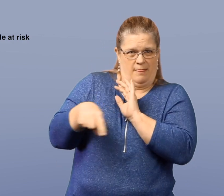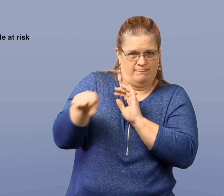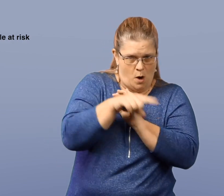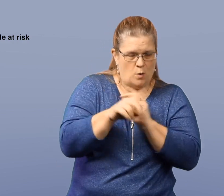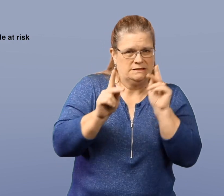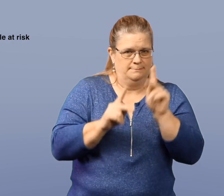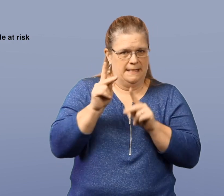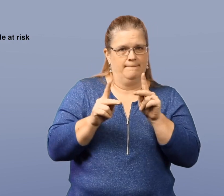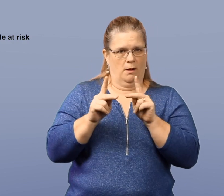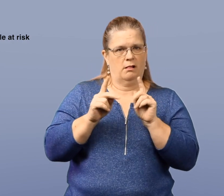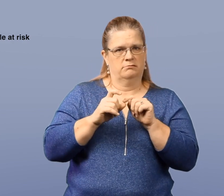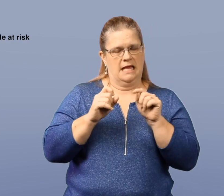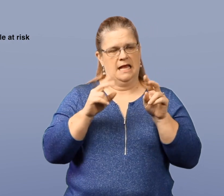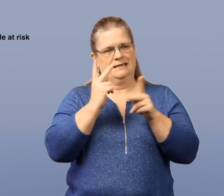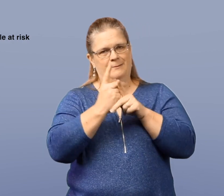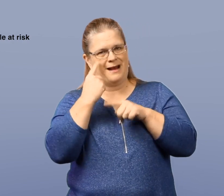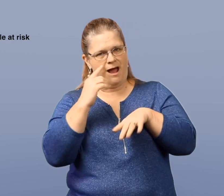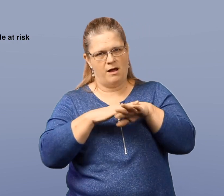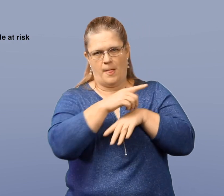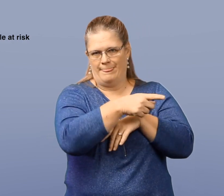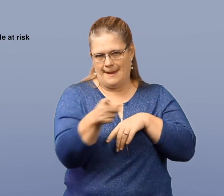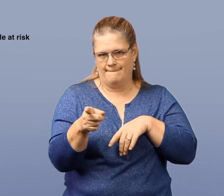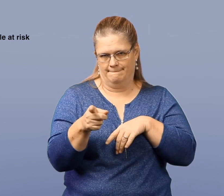Identify those students and keep an eye on them.